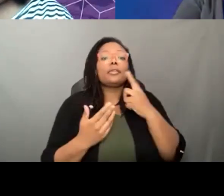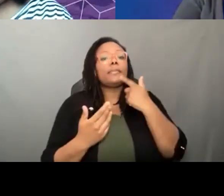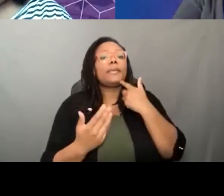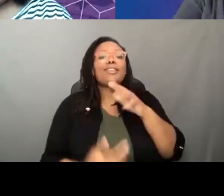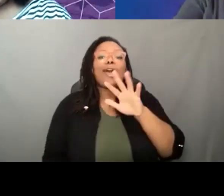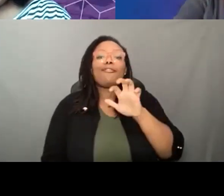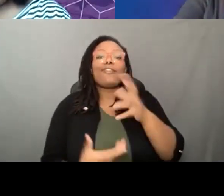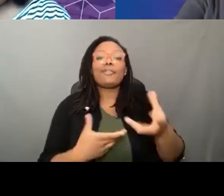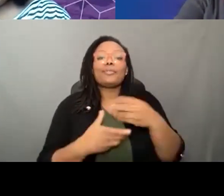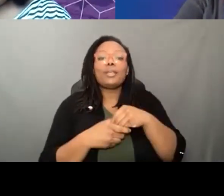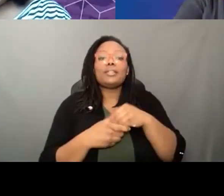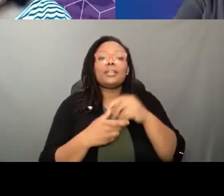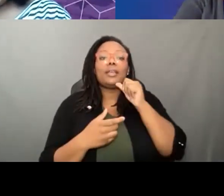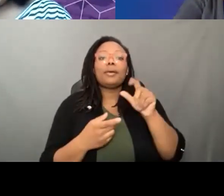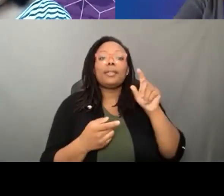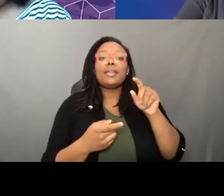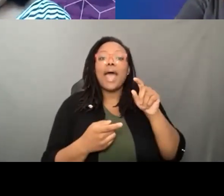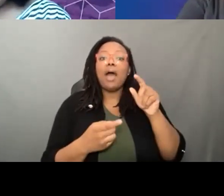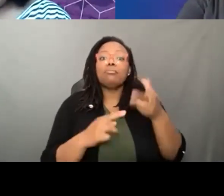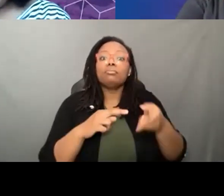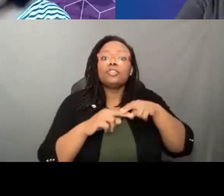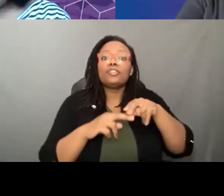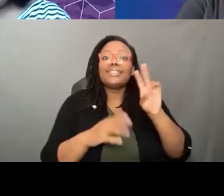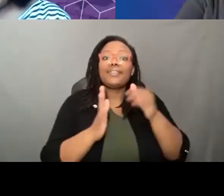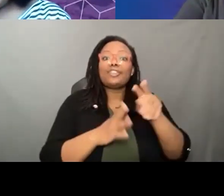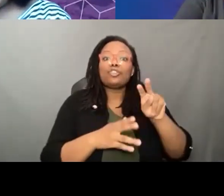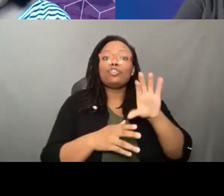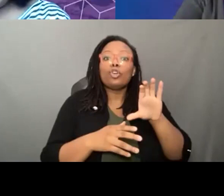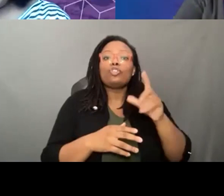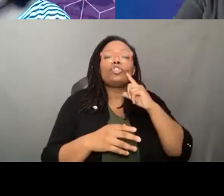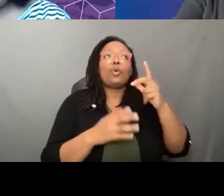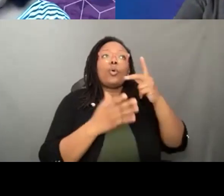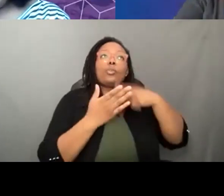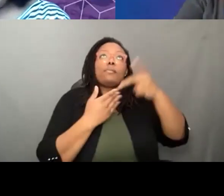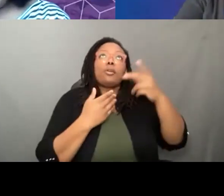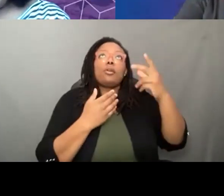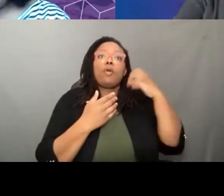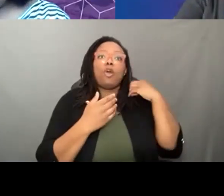And now you have suddenly 200 only. So your program officer wants to know why.